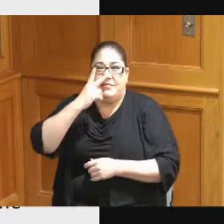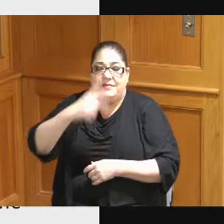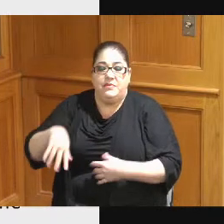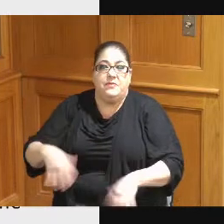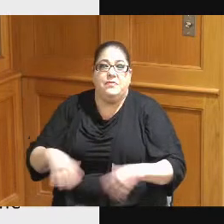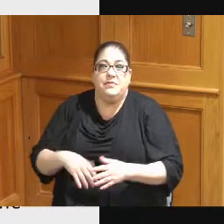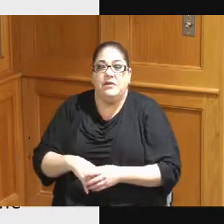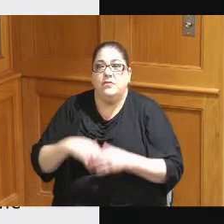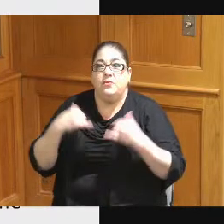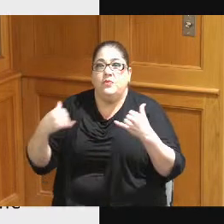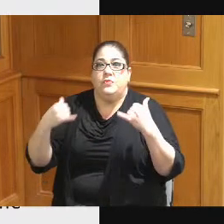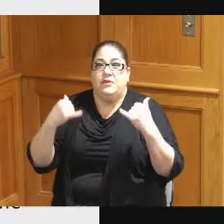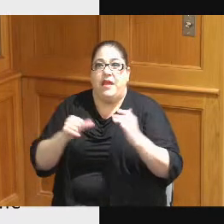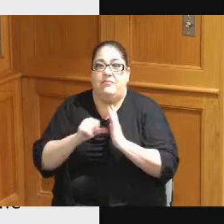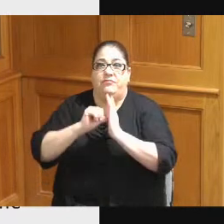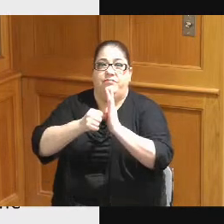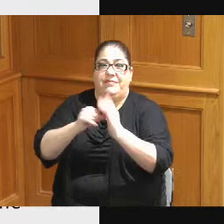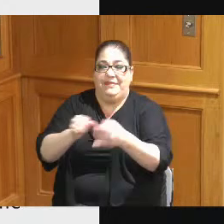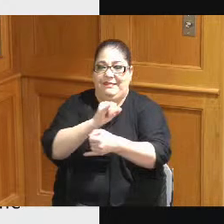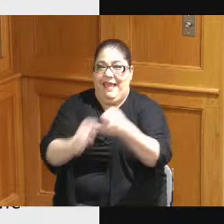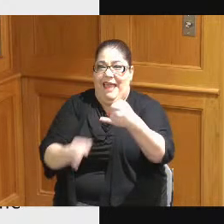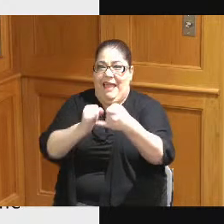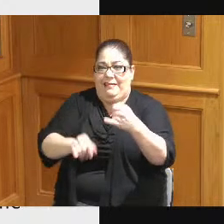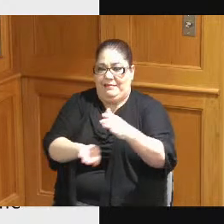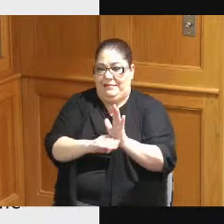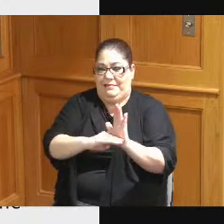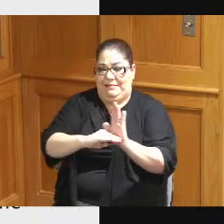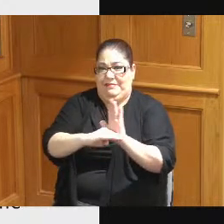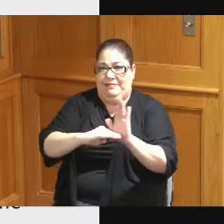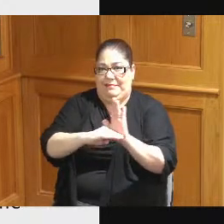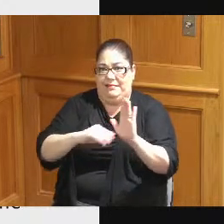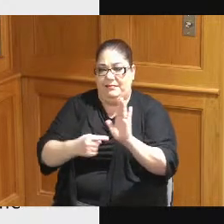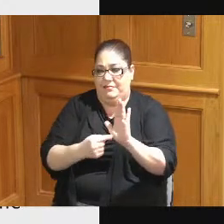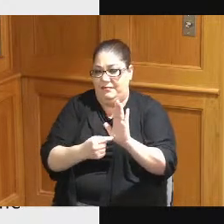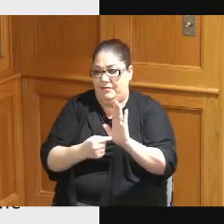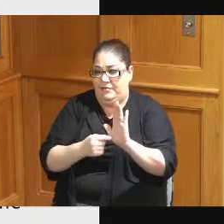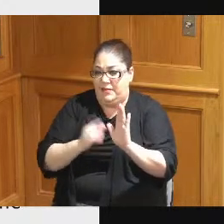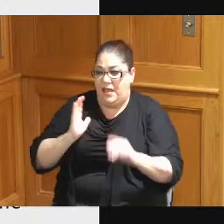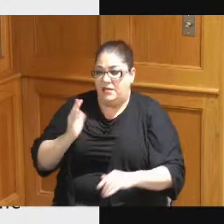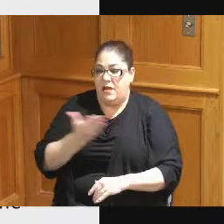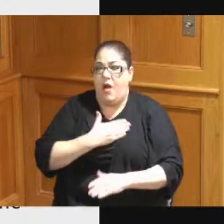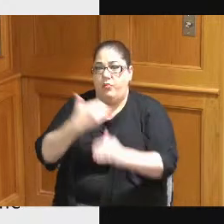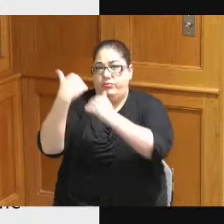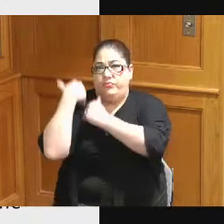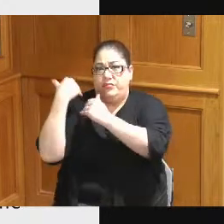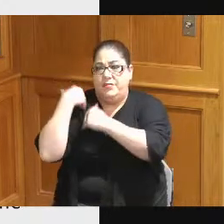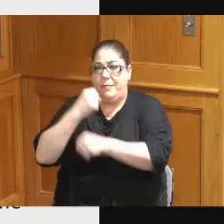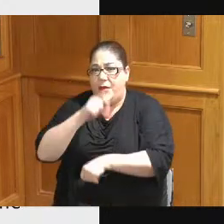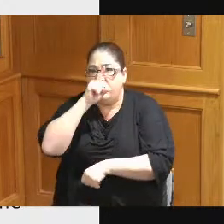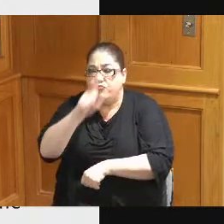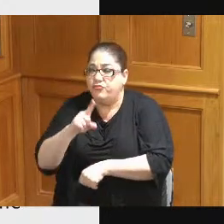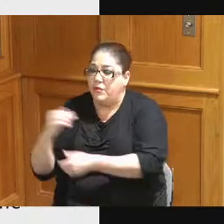for today is the last bullet point it is our job to make sure our partner agencies have the